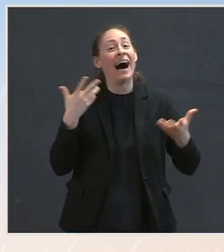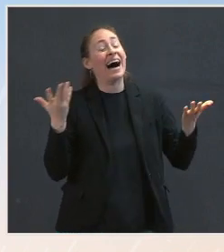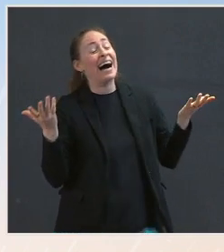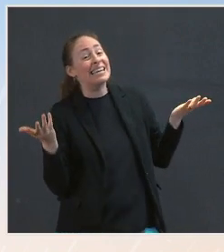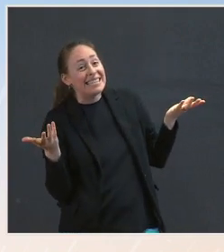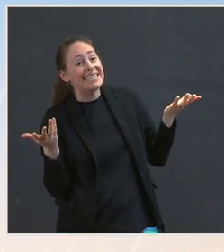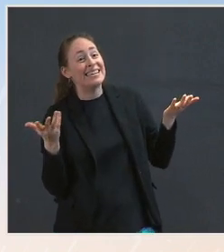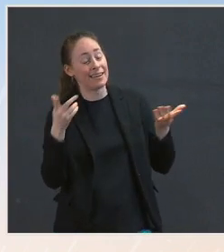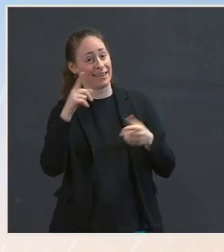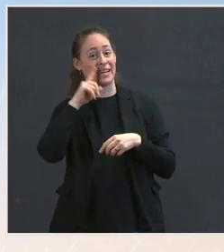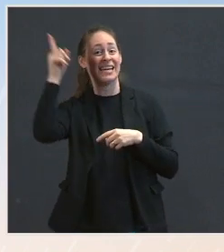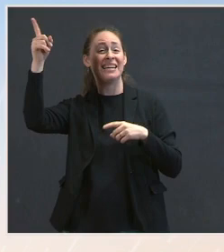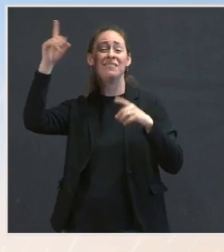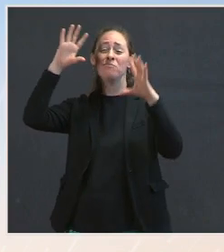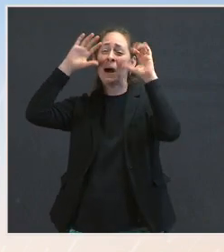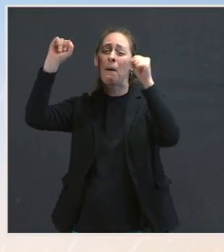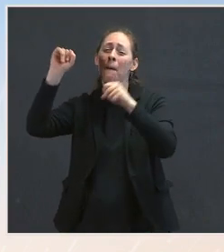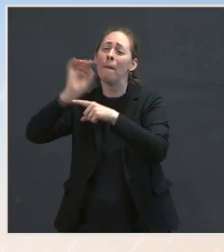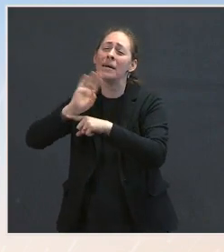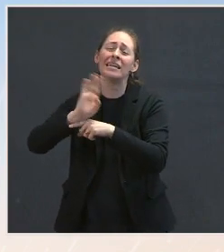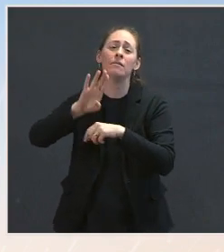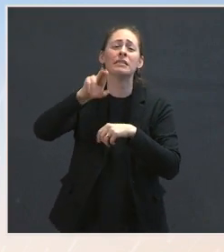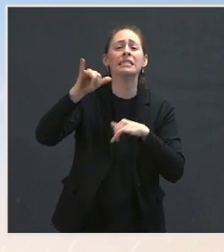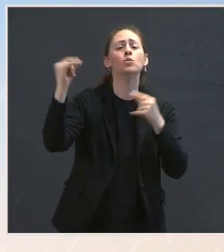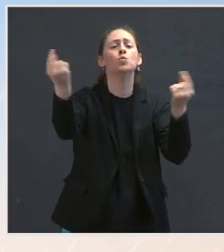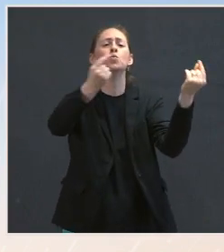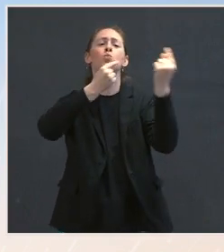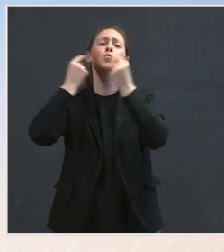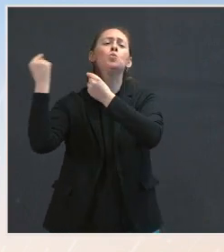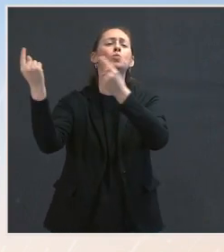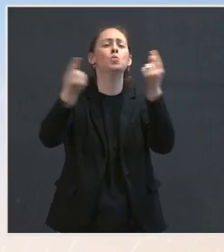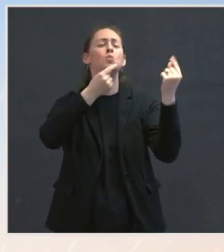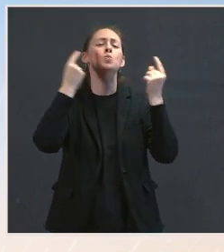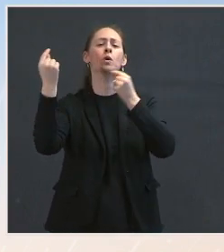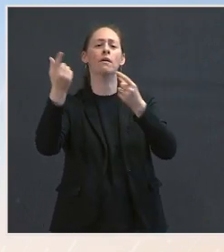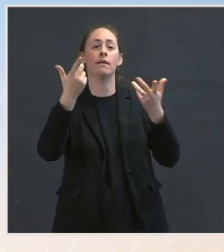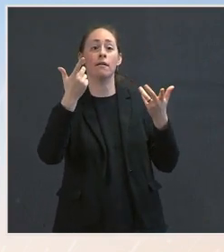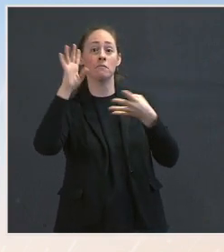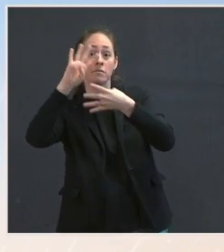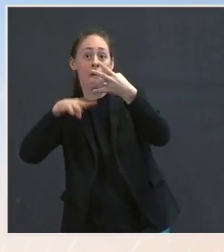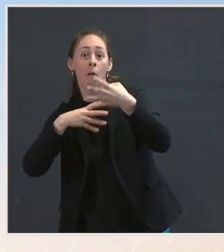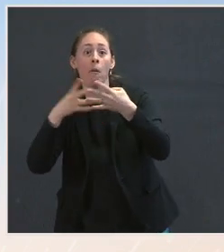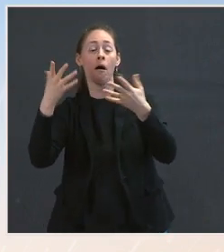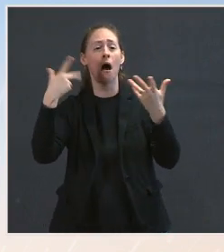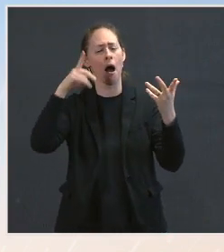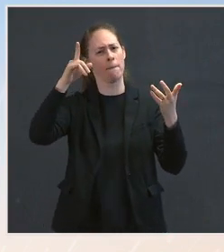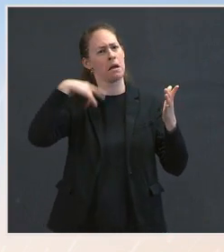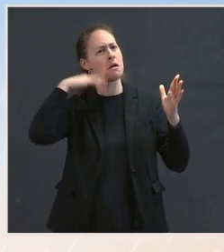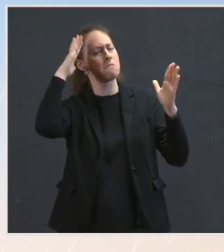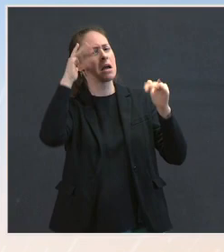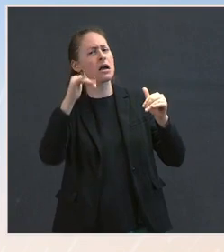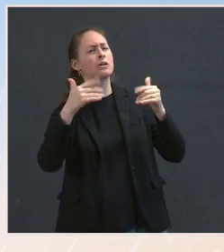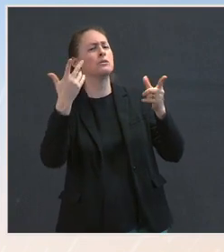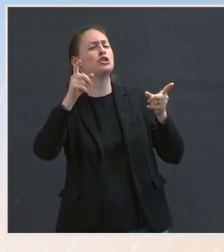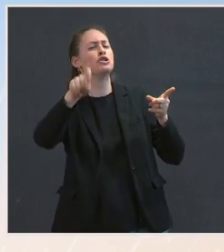The King, obviously -- I can't speak to his schedule -- I'm not his spokesperson -- but we expect the call to happen very soon. I think there was some inaccurate reporting